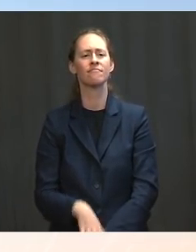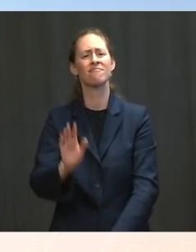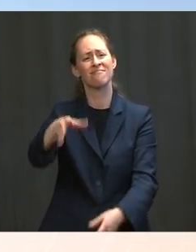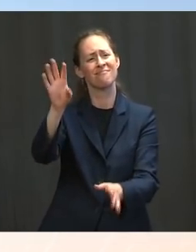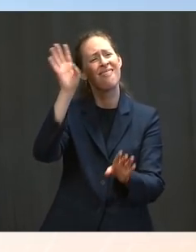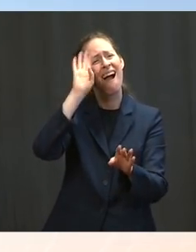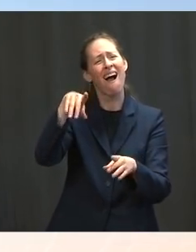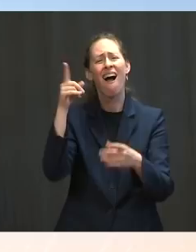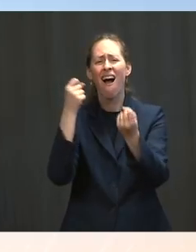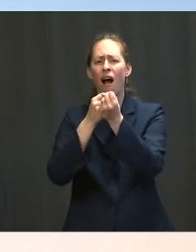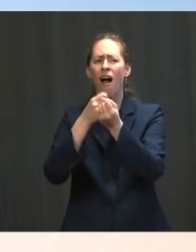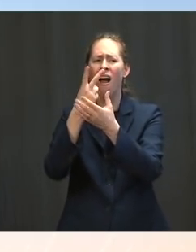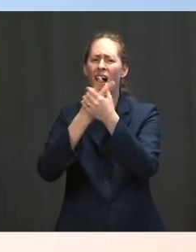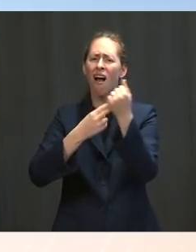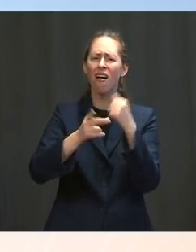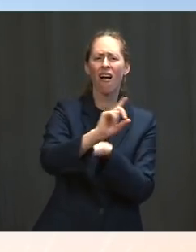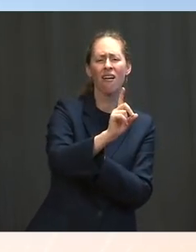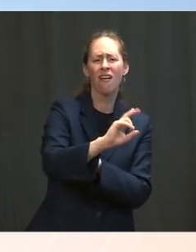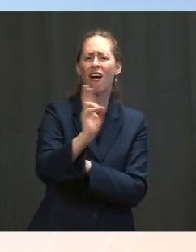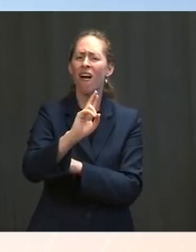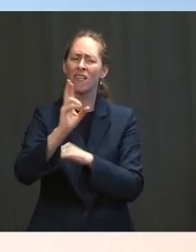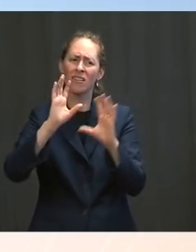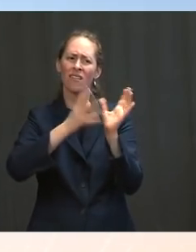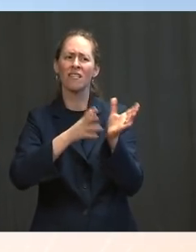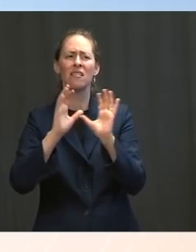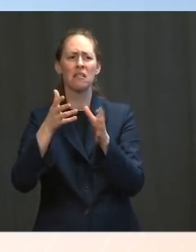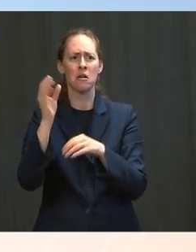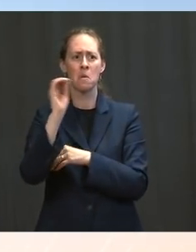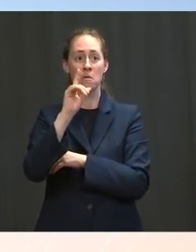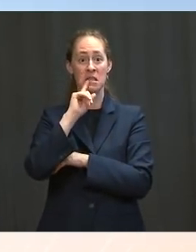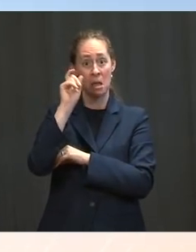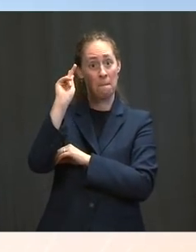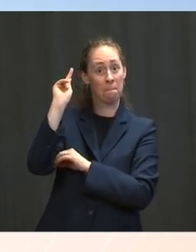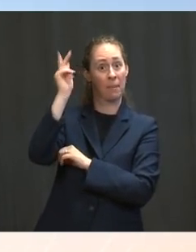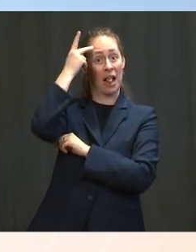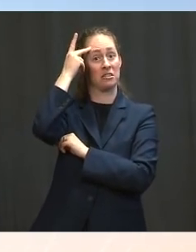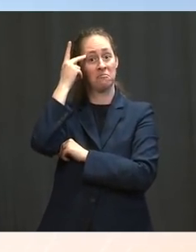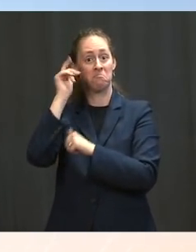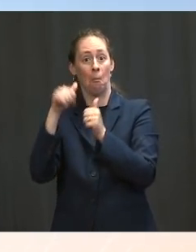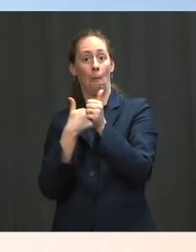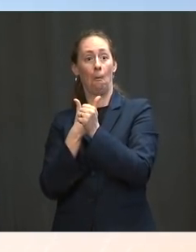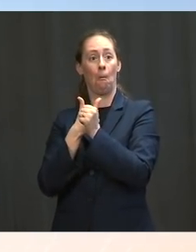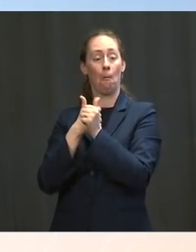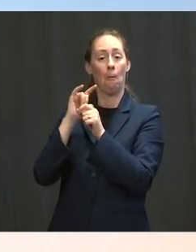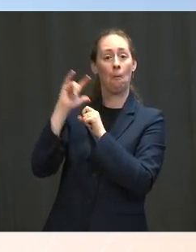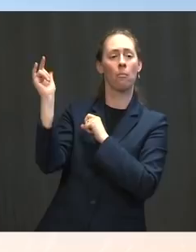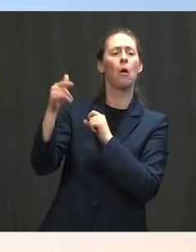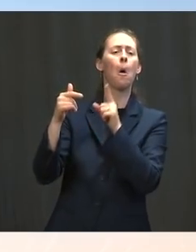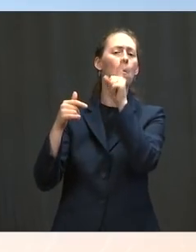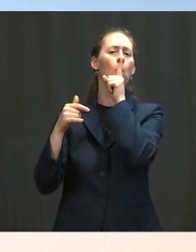So I would see this as less of a political trip, more of his -- of an opportunity to speak to all Americans